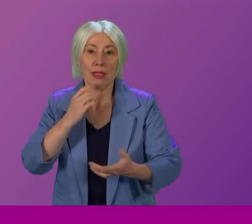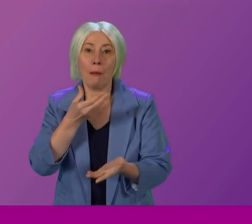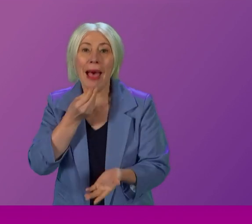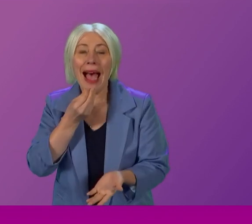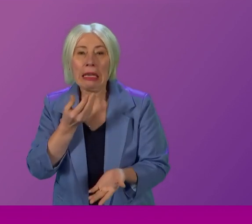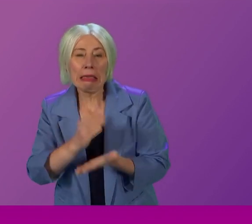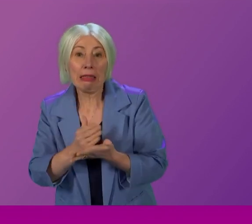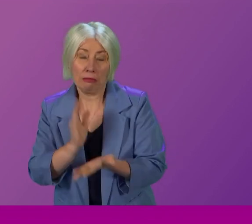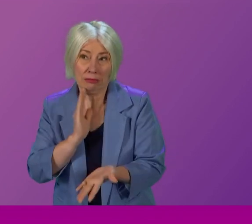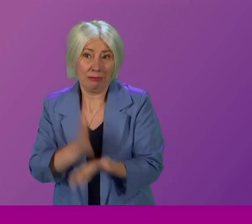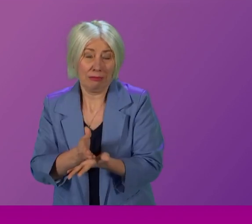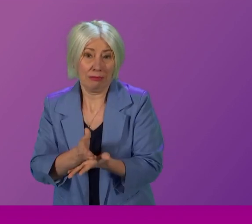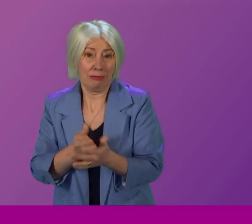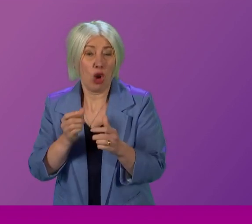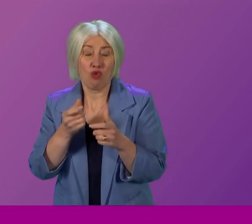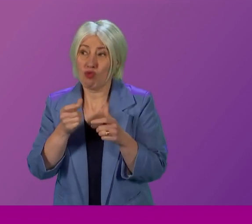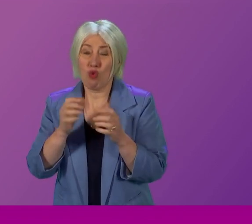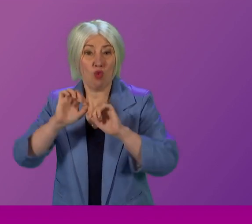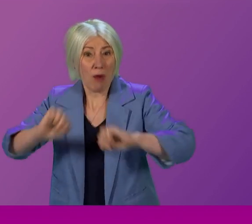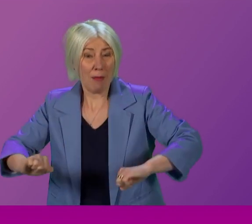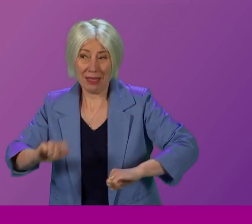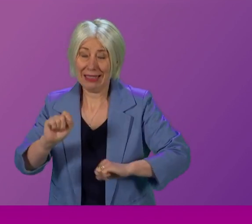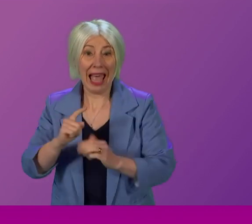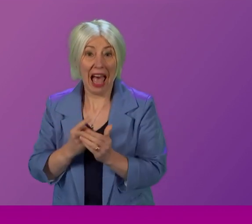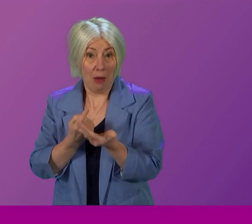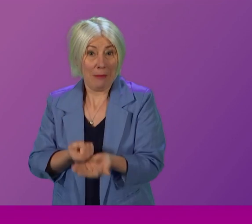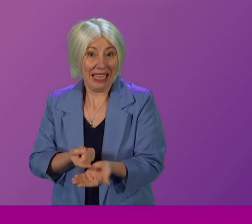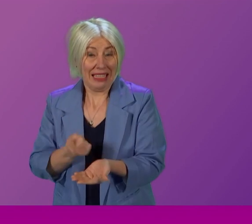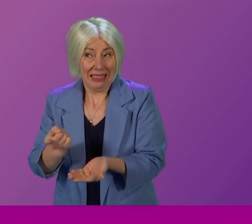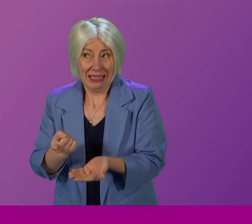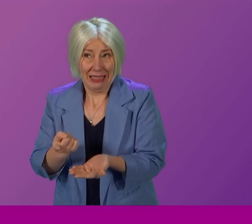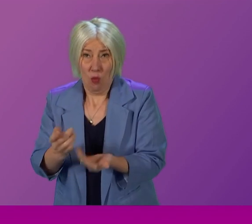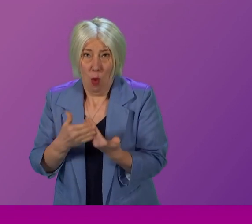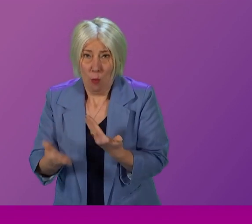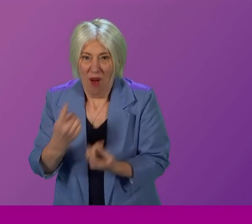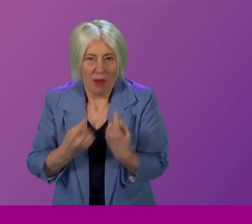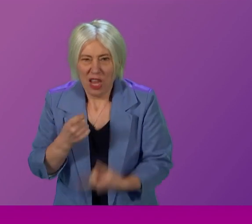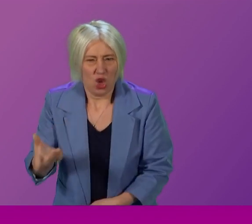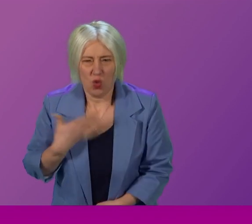He is a rapist. He has a penis. What further information can the First Minister possibly need?